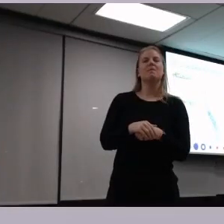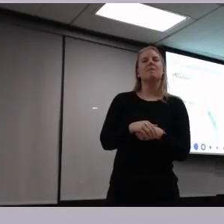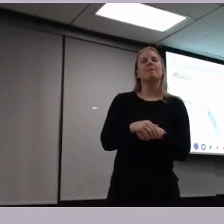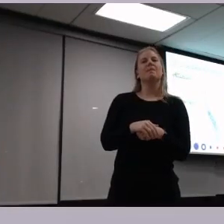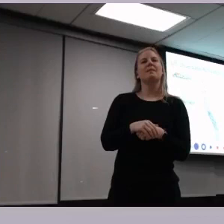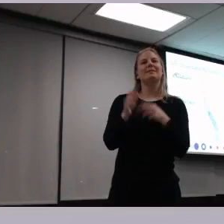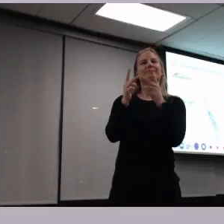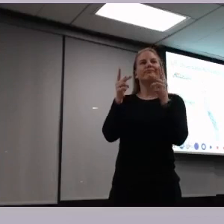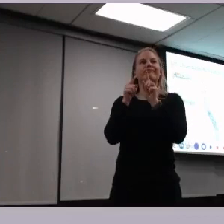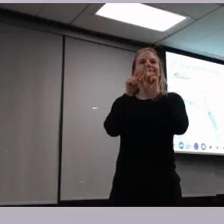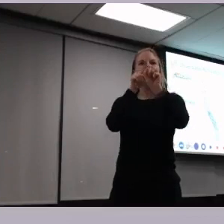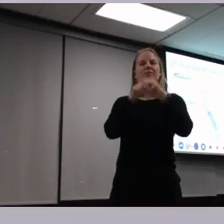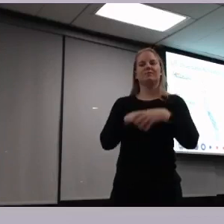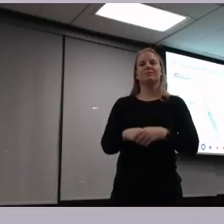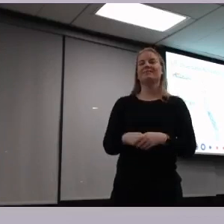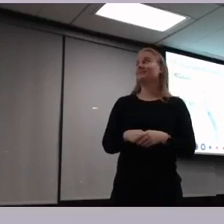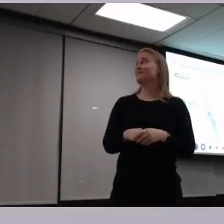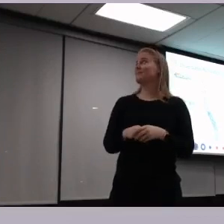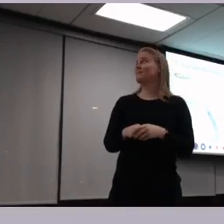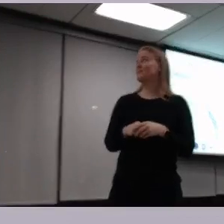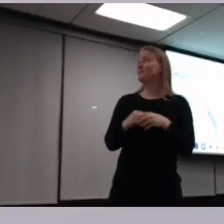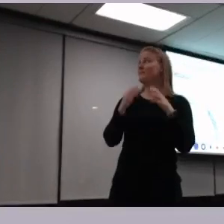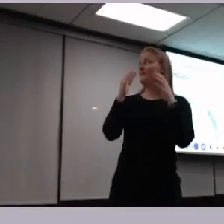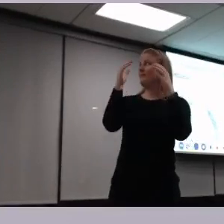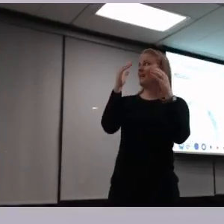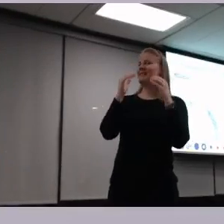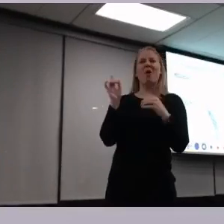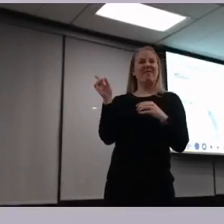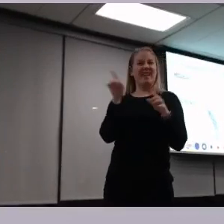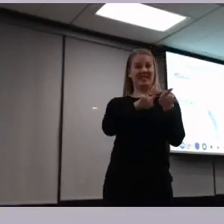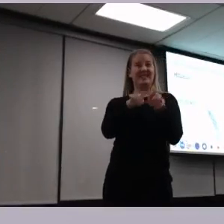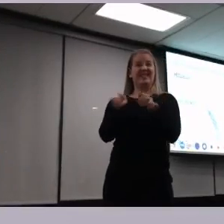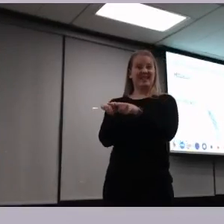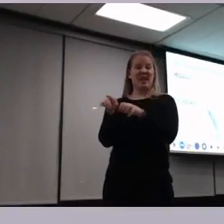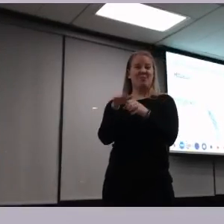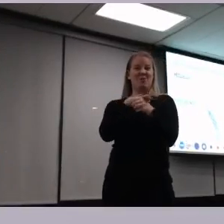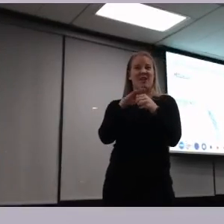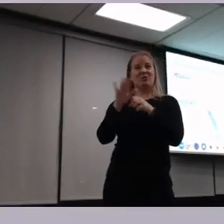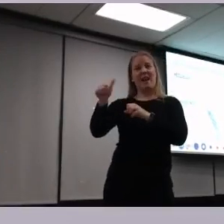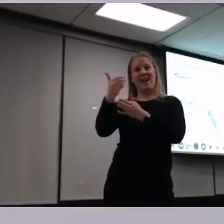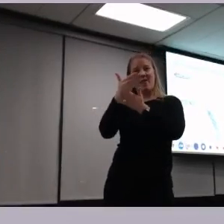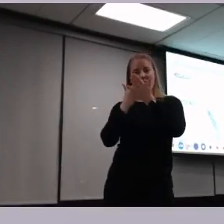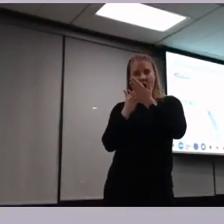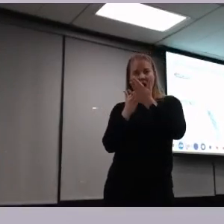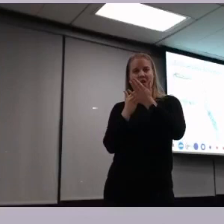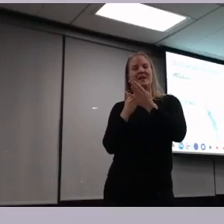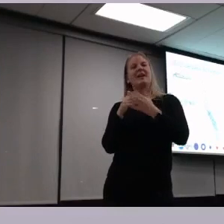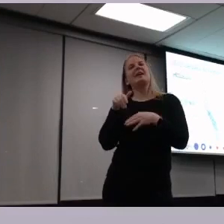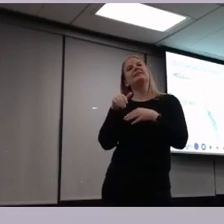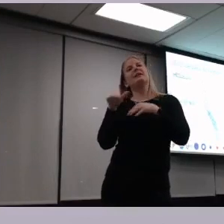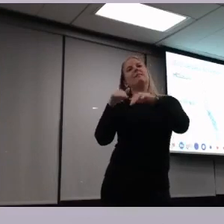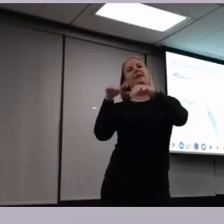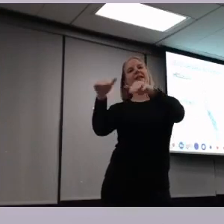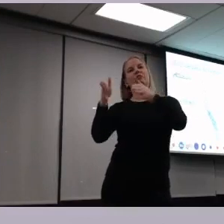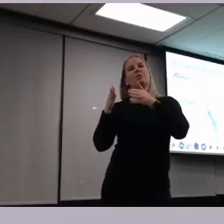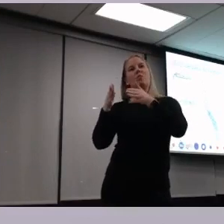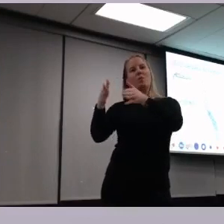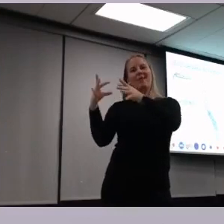looking at another component within the same site, and that's one path. Connect the two portions of the site